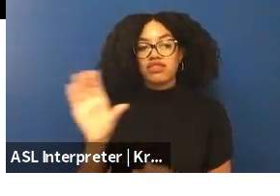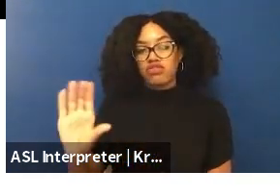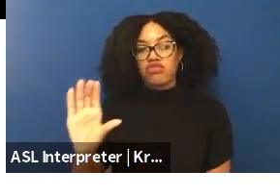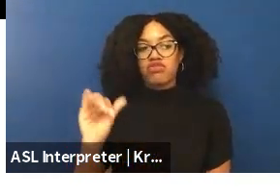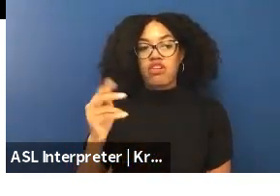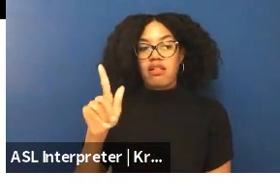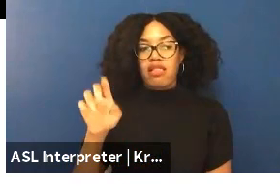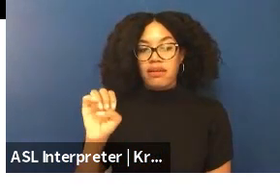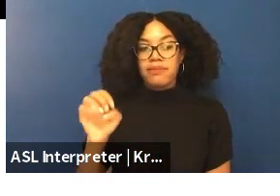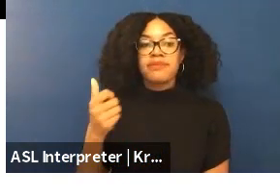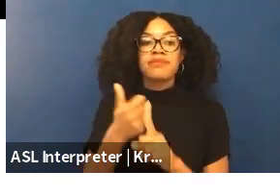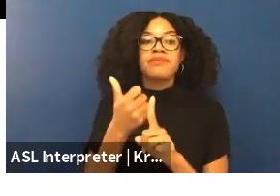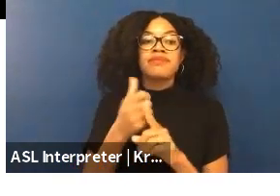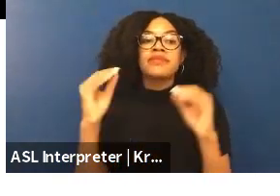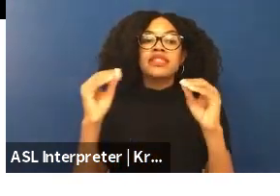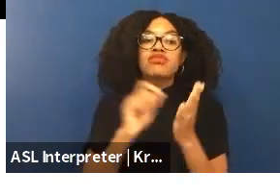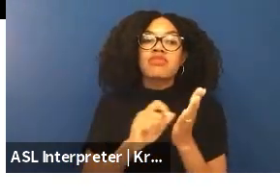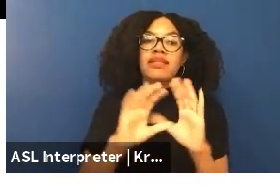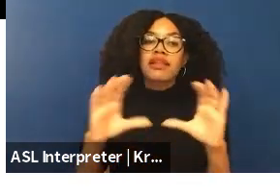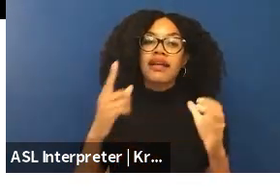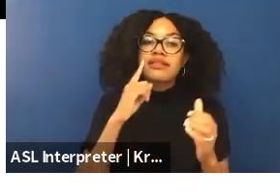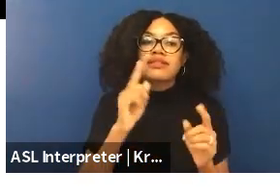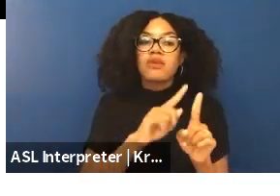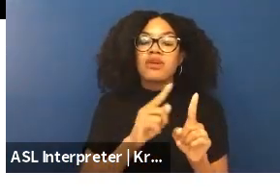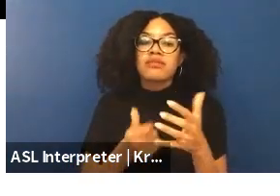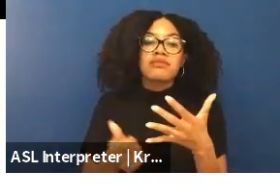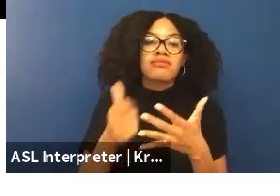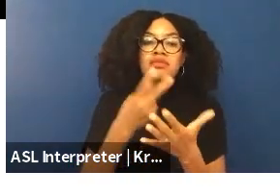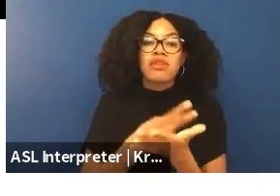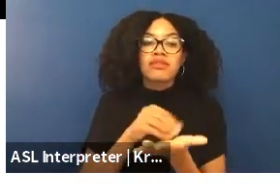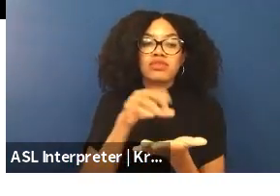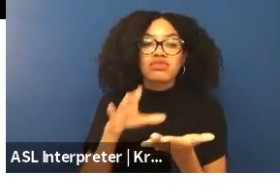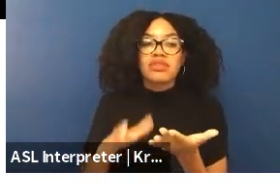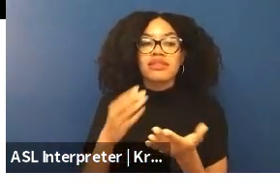and develops and delivers programming for doctoral writers. Lisa's current research